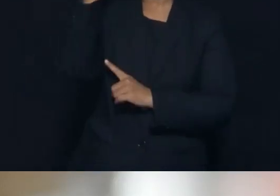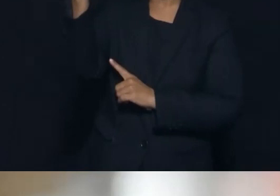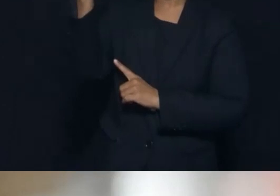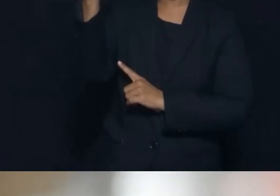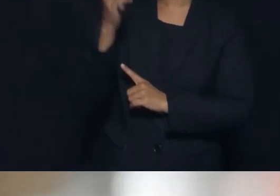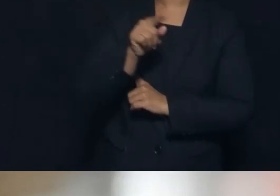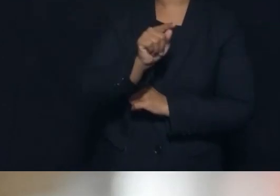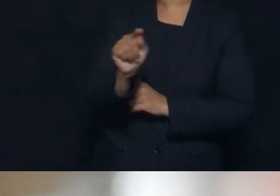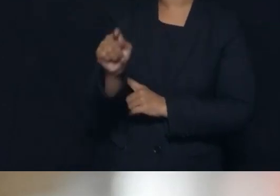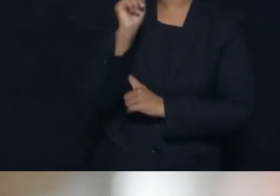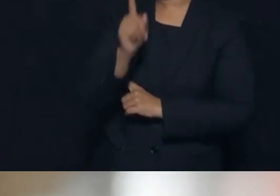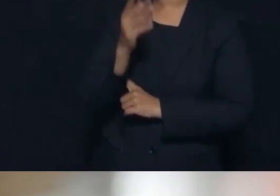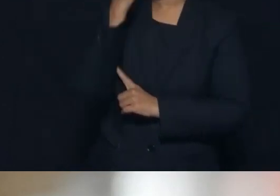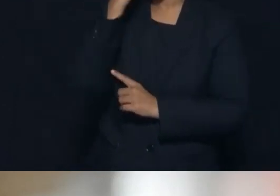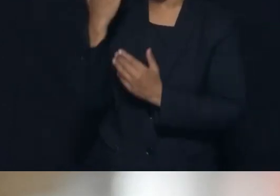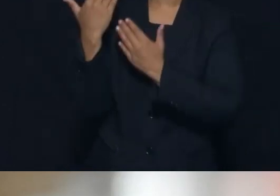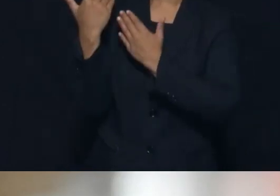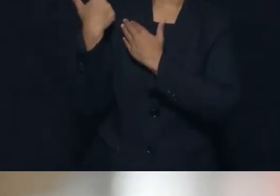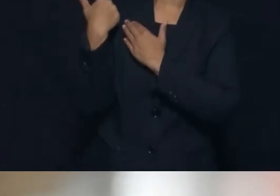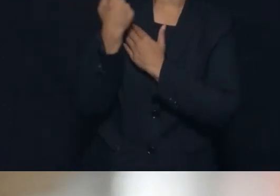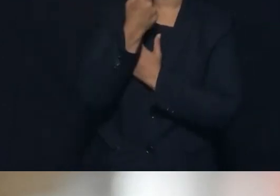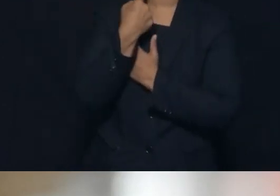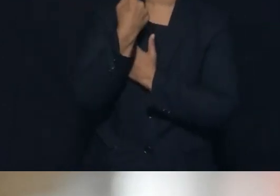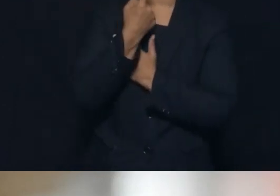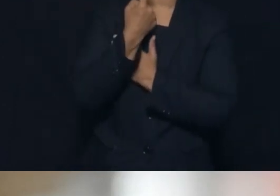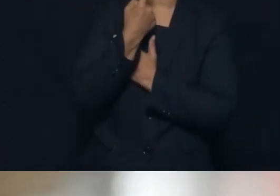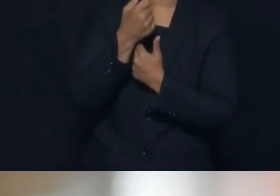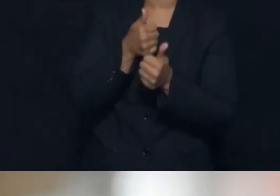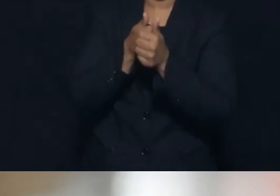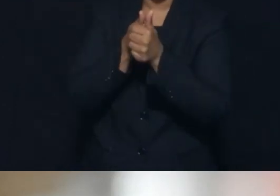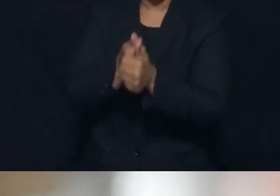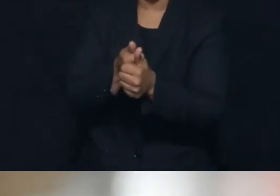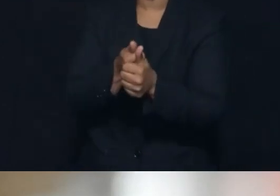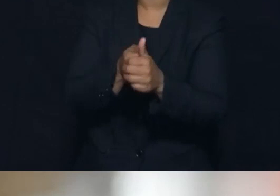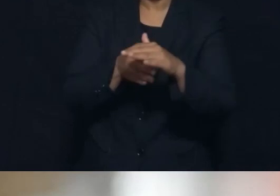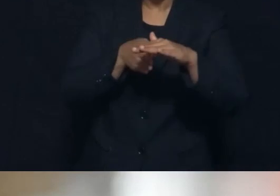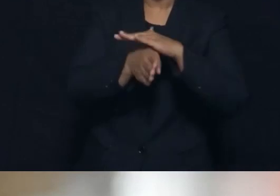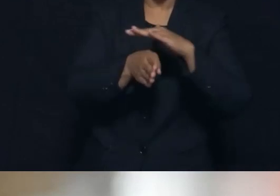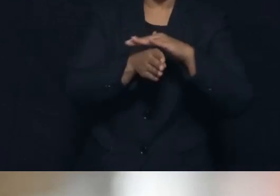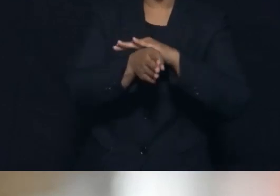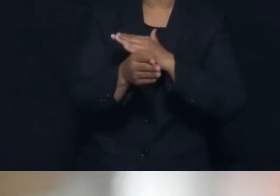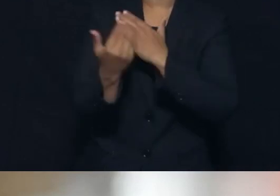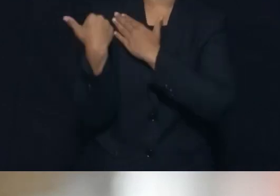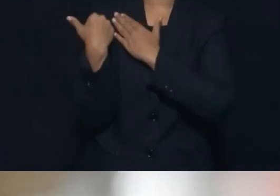That's why I have a lot of hopes on the accessibility act implementation. Not for all the sectors. But the sectors that are covered.